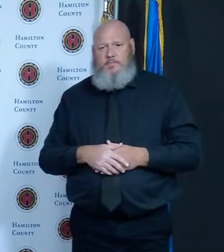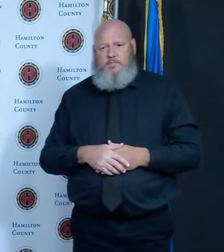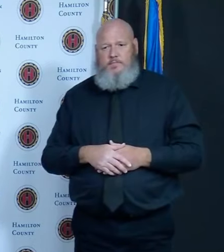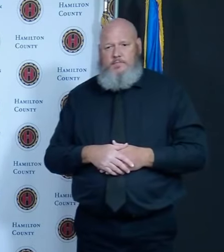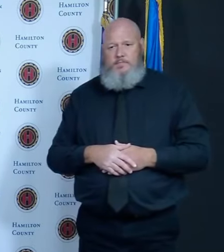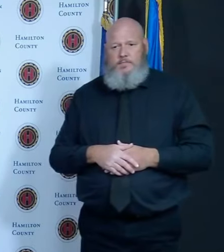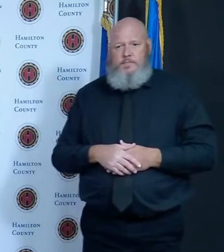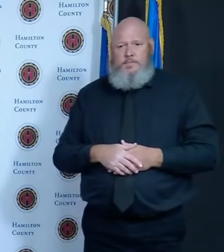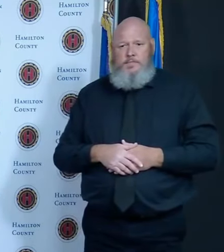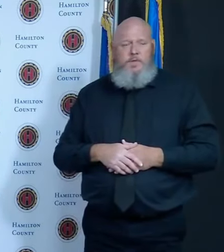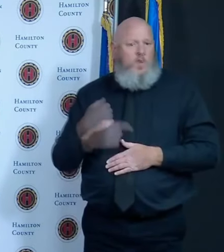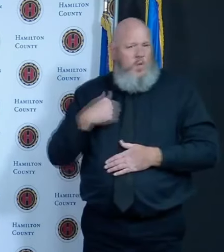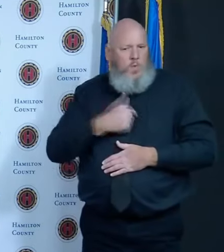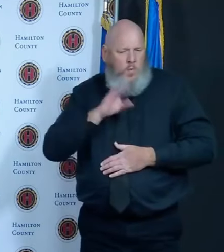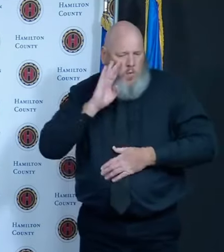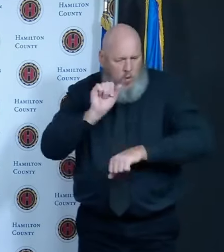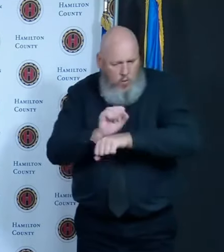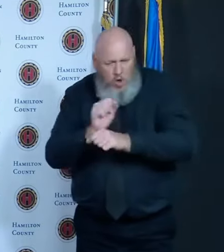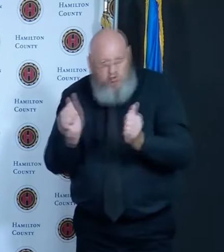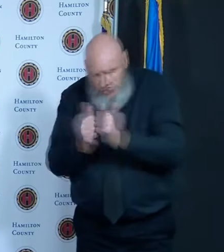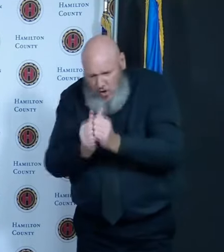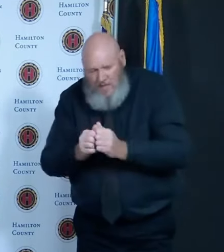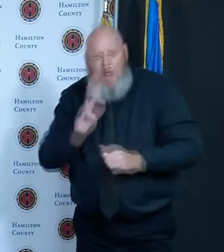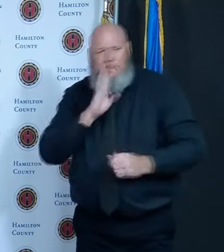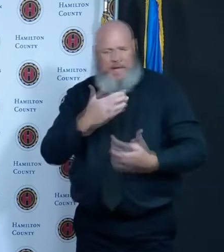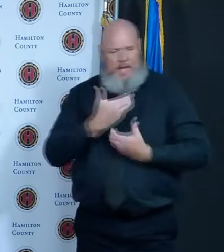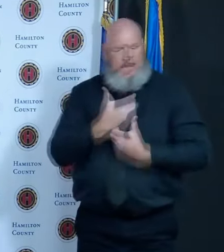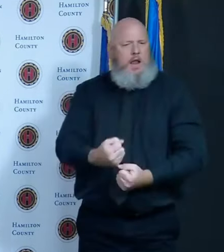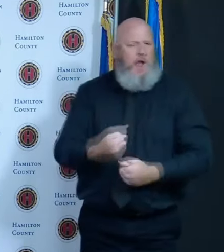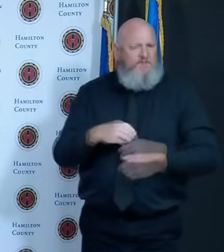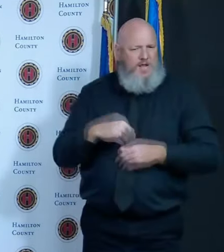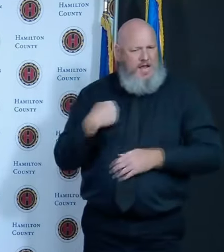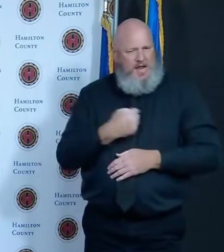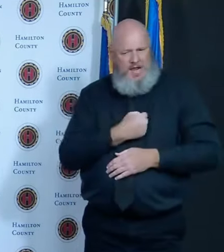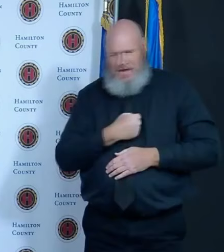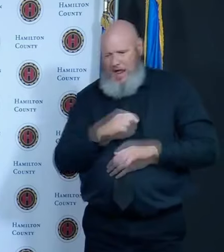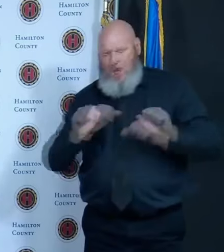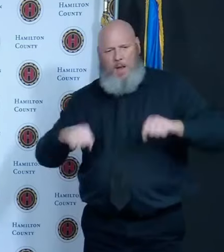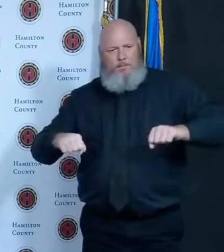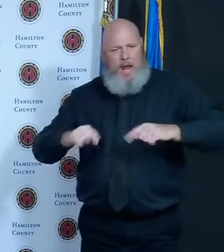that we had just a month ago will come back and it will come back because we